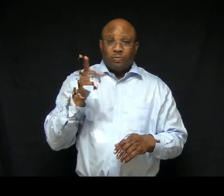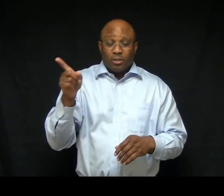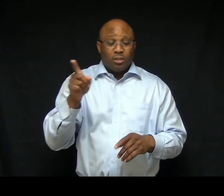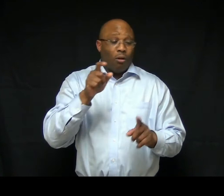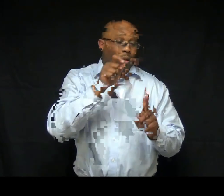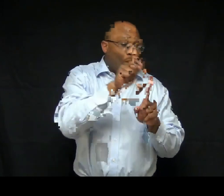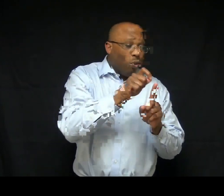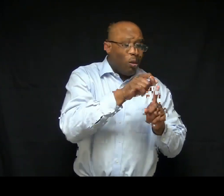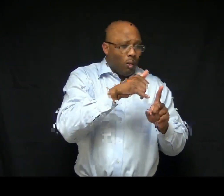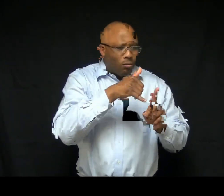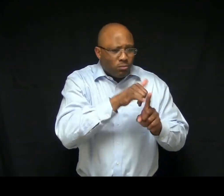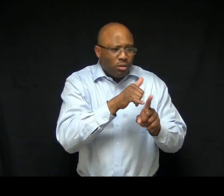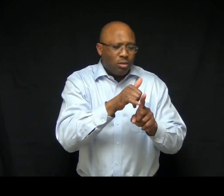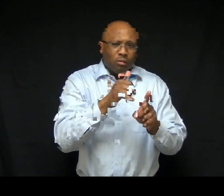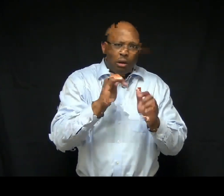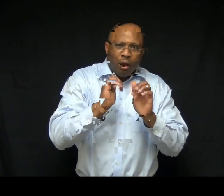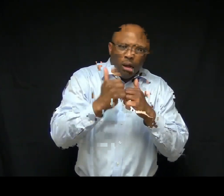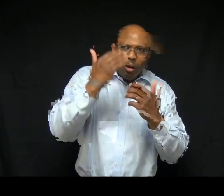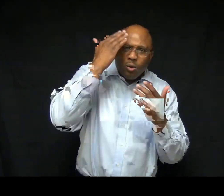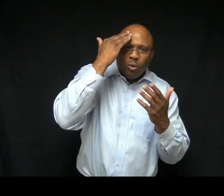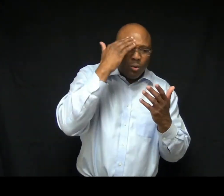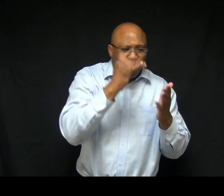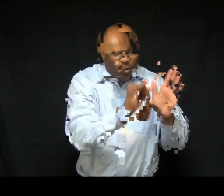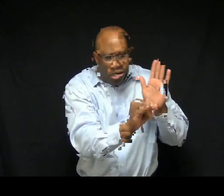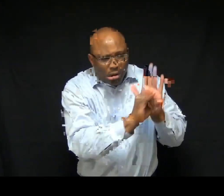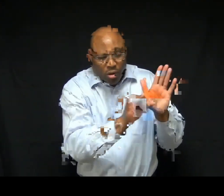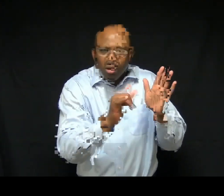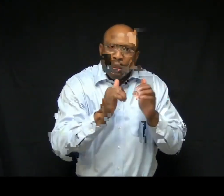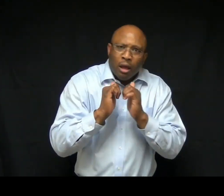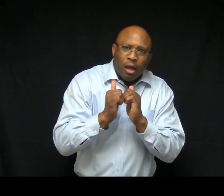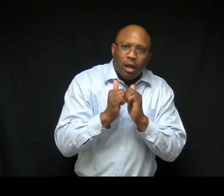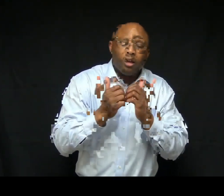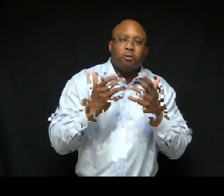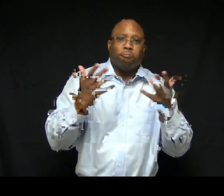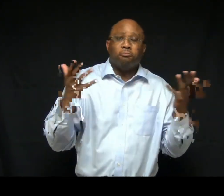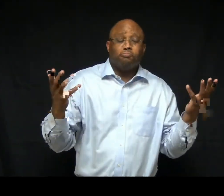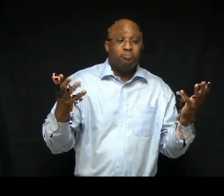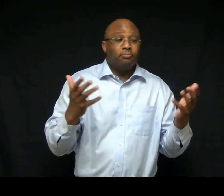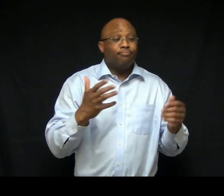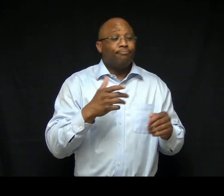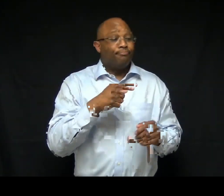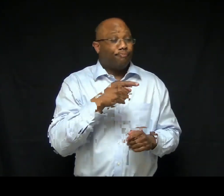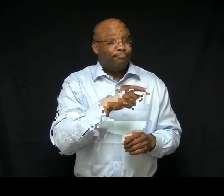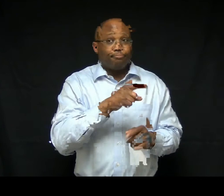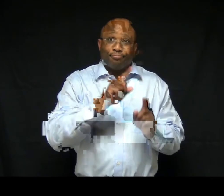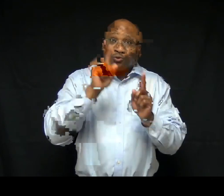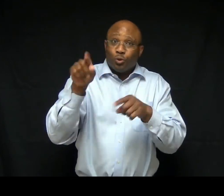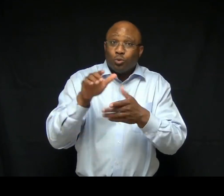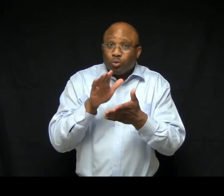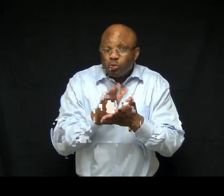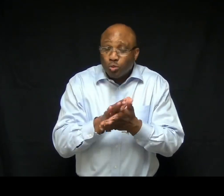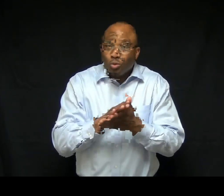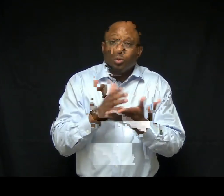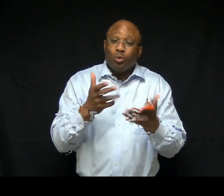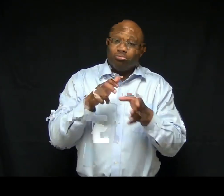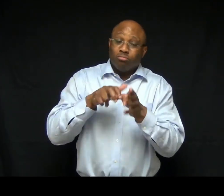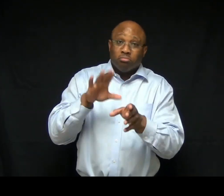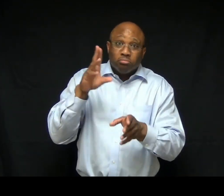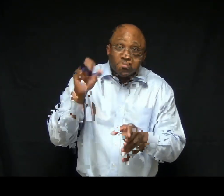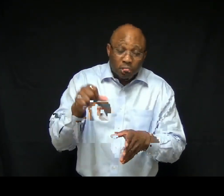that a youth may be the victim of bullying. Some common signs are